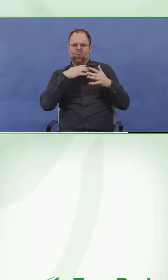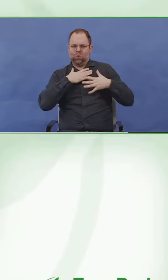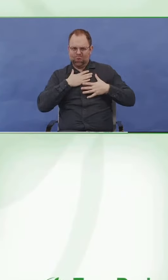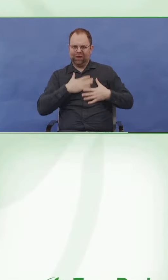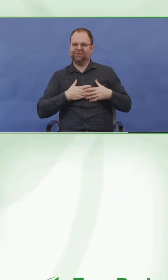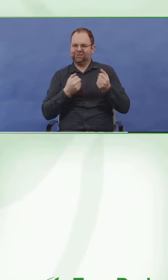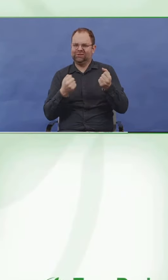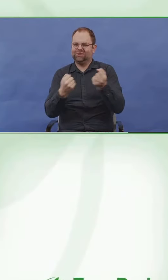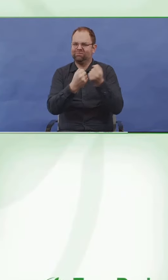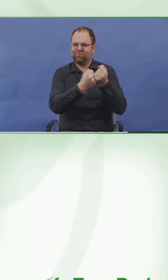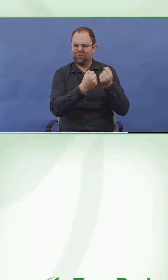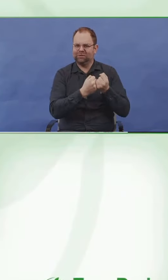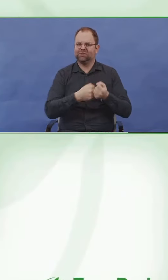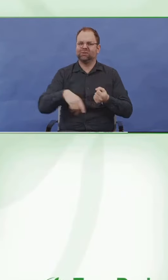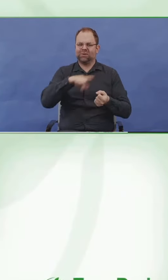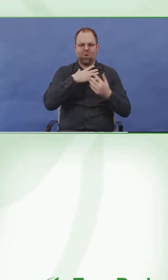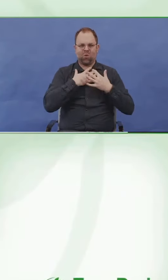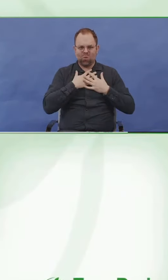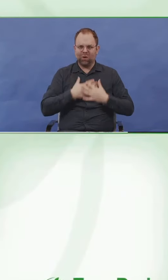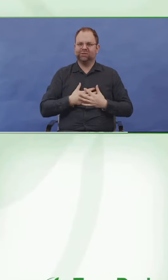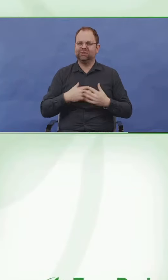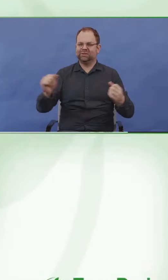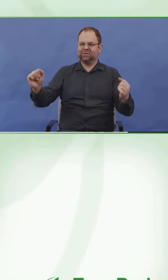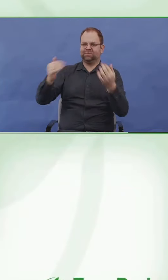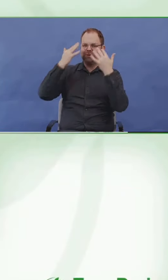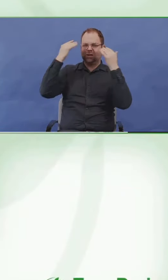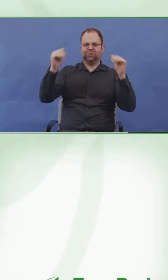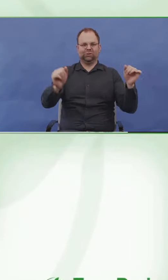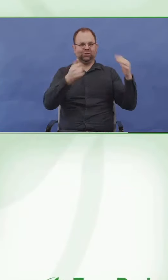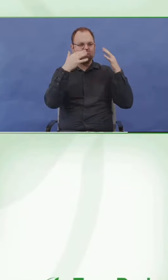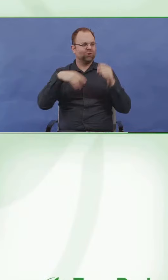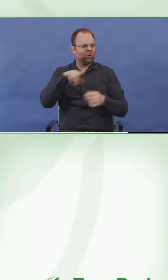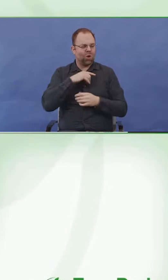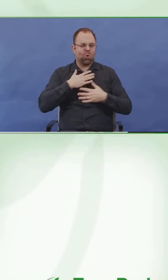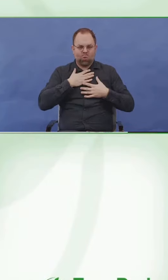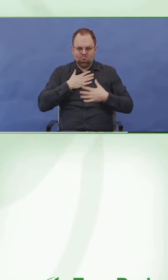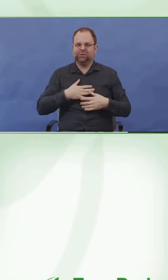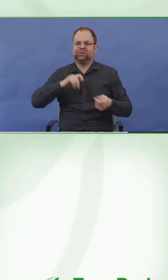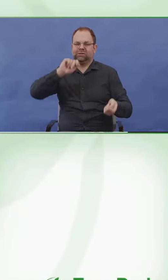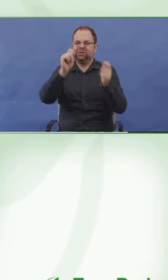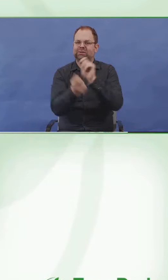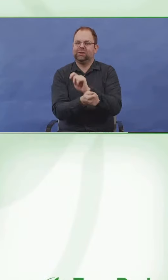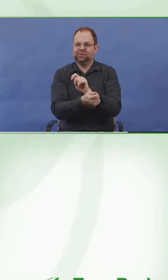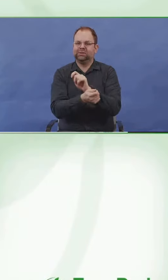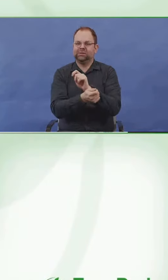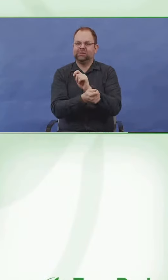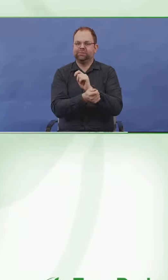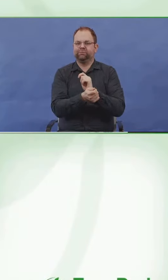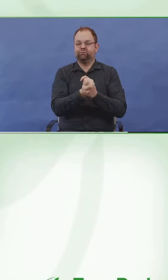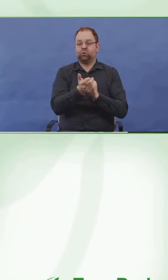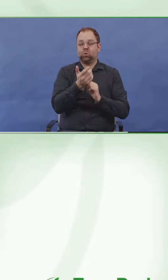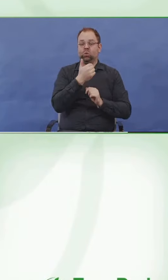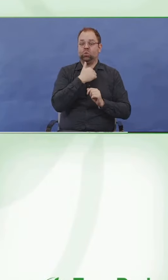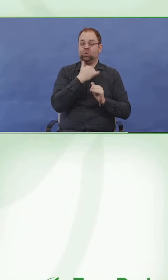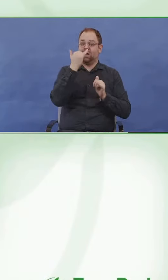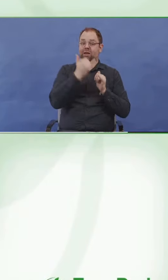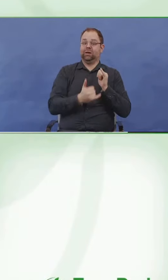possible. It is not in our mind, so believe it. Let's talk together and let's find out together how we can do it.